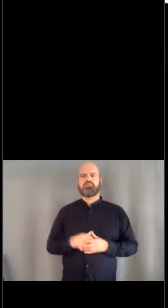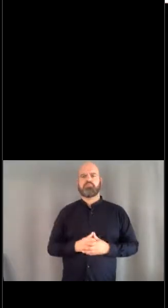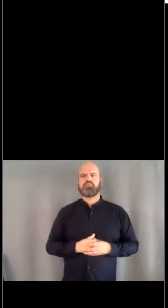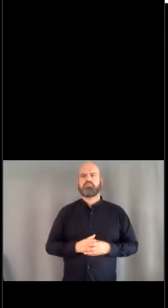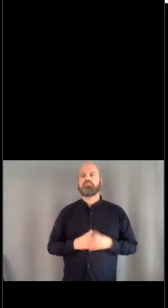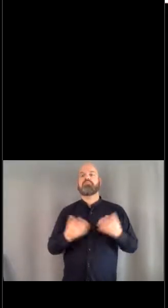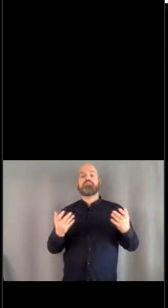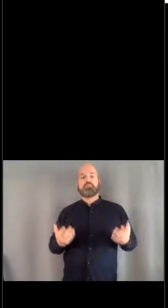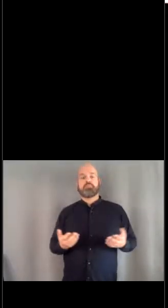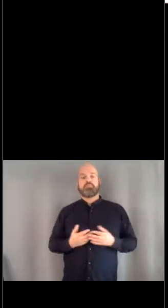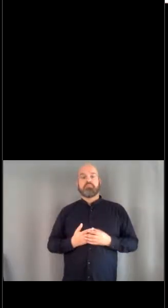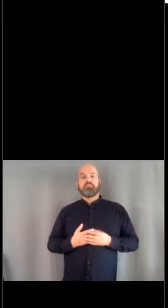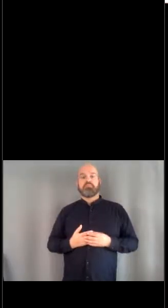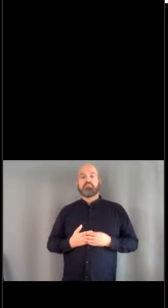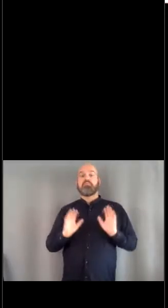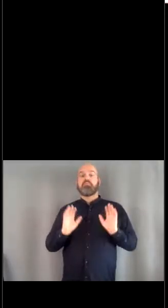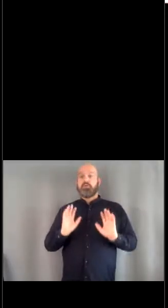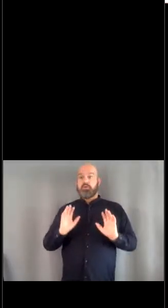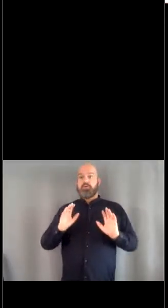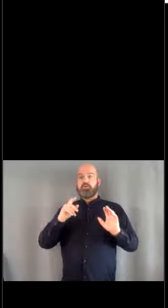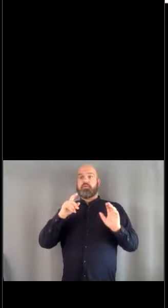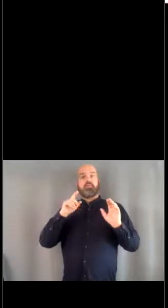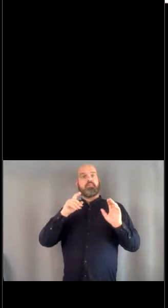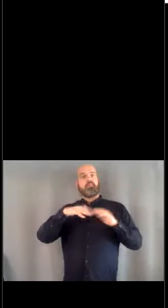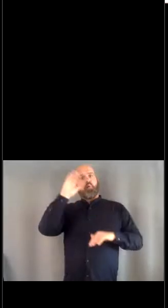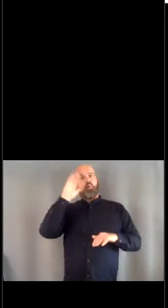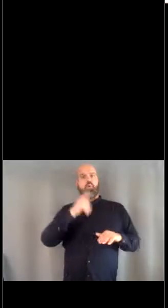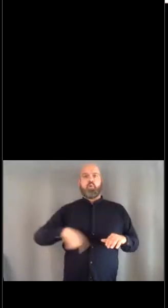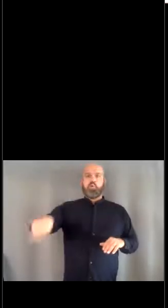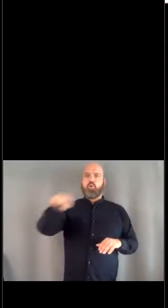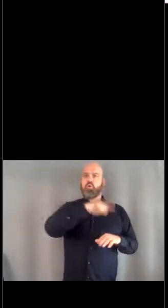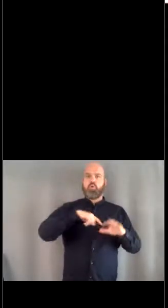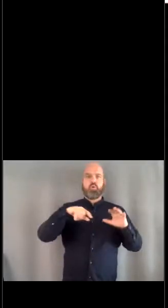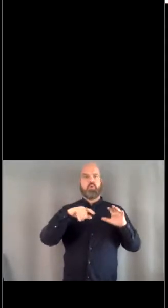And one thing is that tends to be true is full coverage of rehabilitation